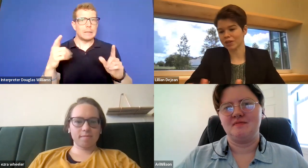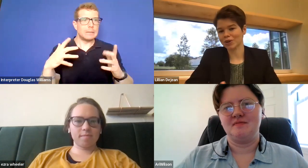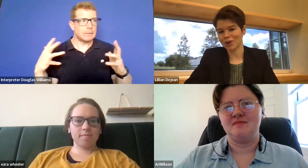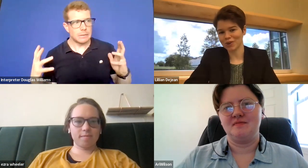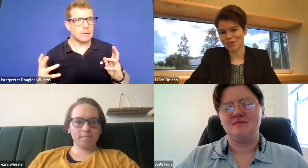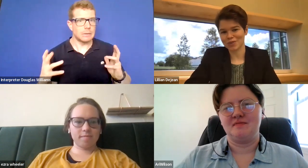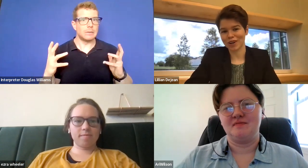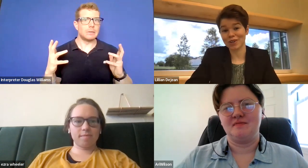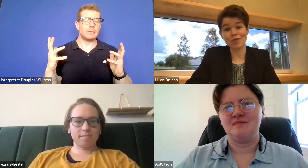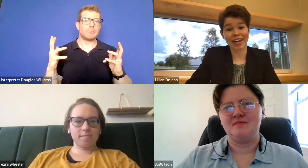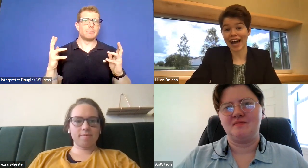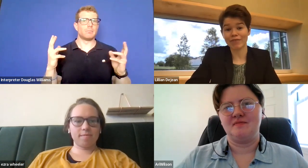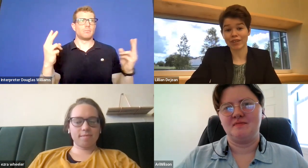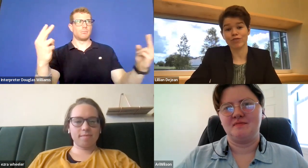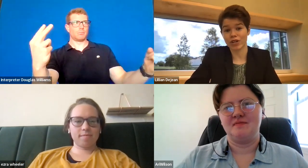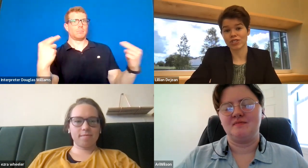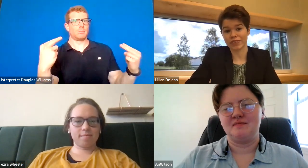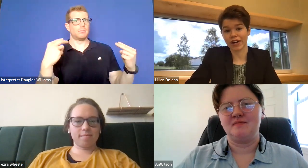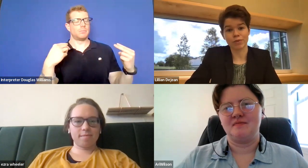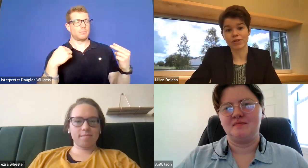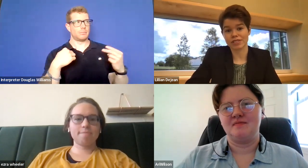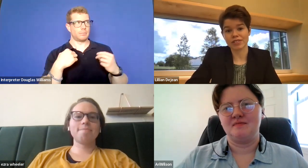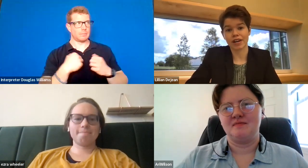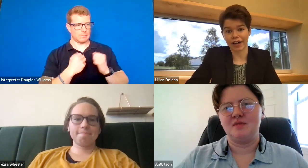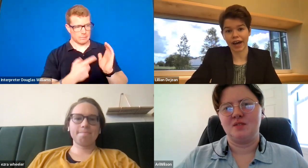But you're also the one who may have the information that the other person does not have.